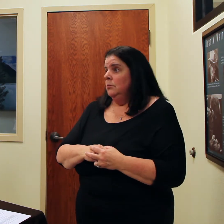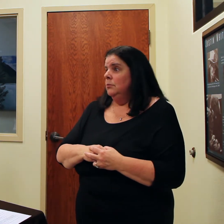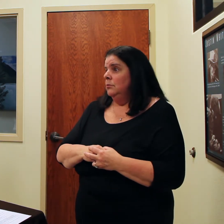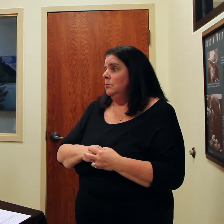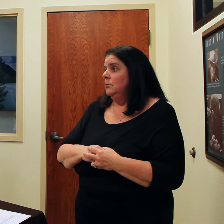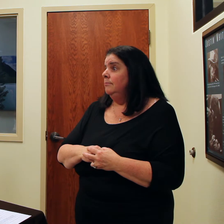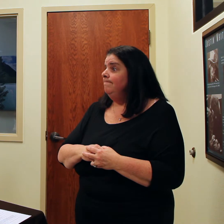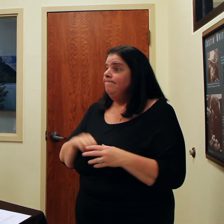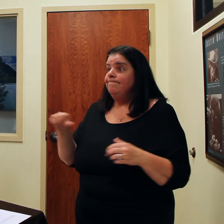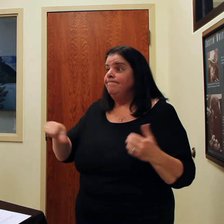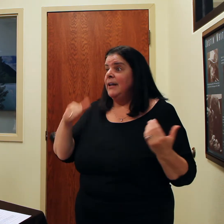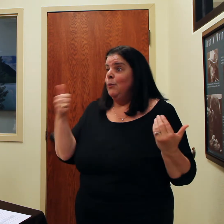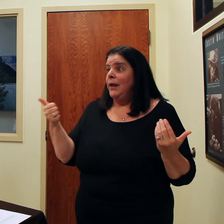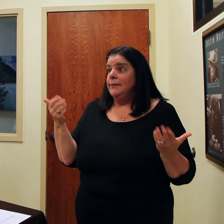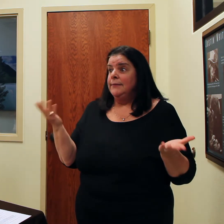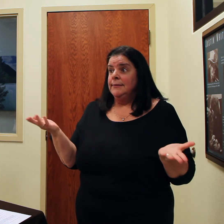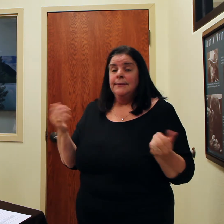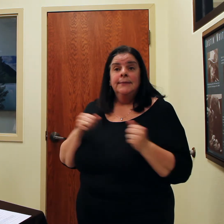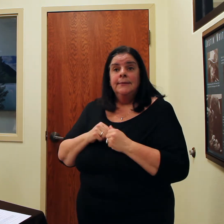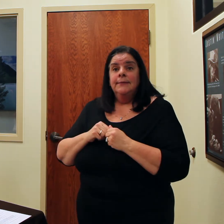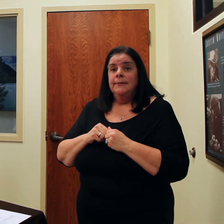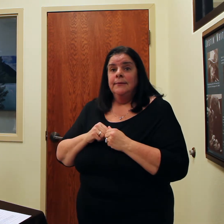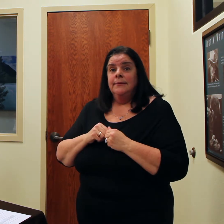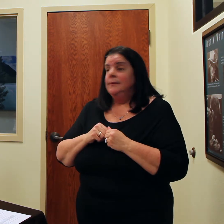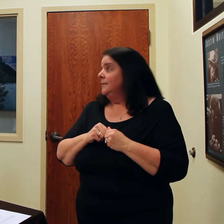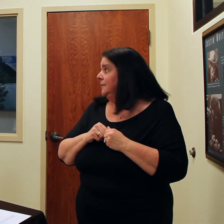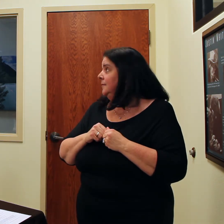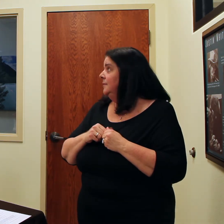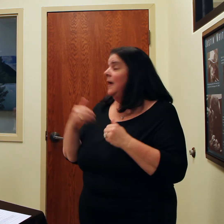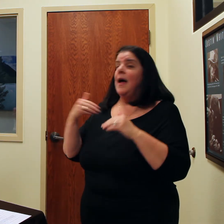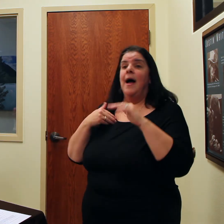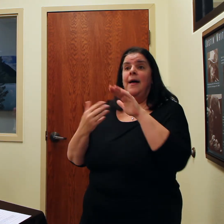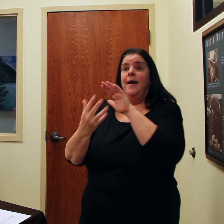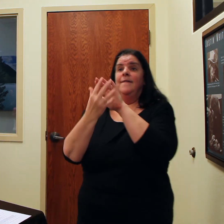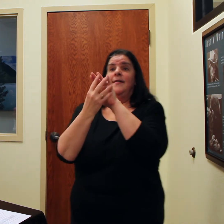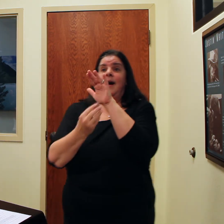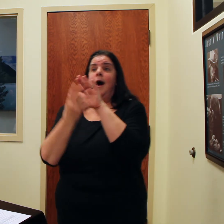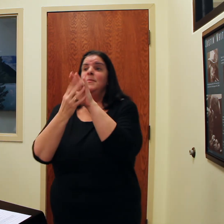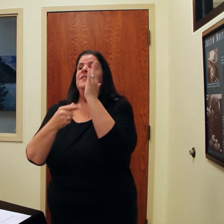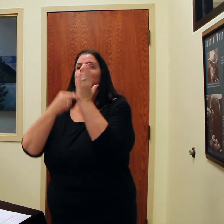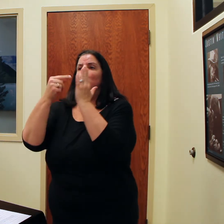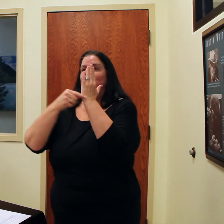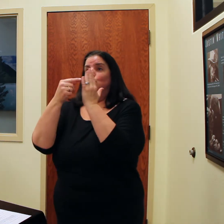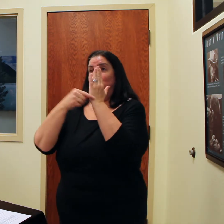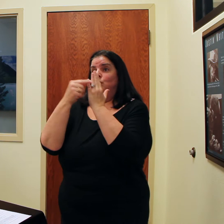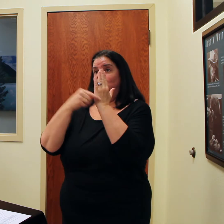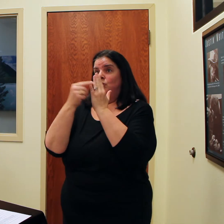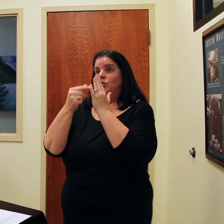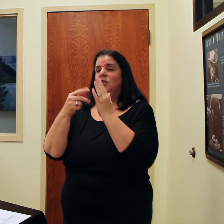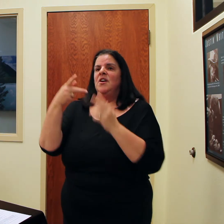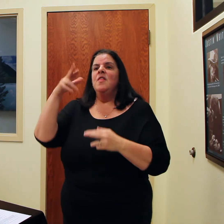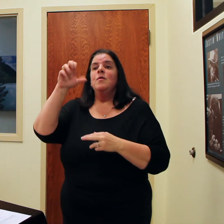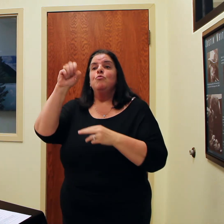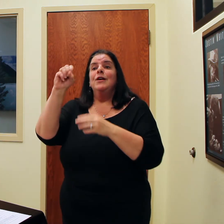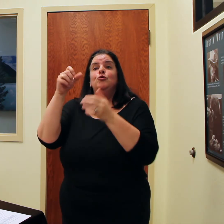Anybody else? I have copies of some brochures, I have a copy of the press release up here.